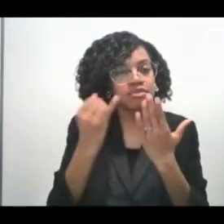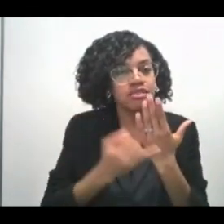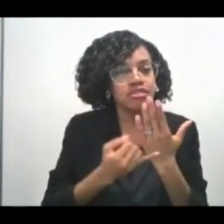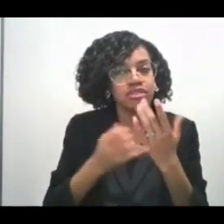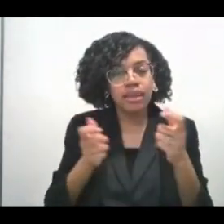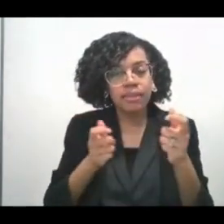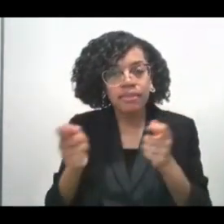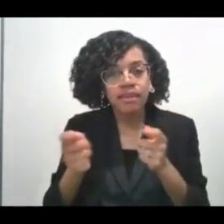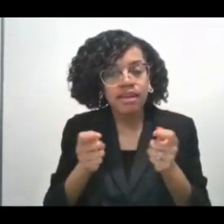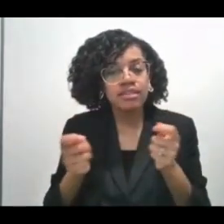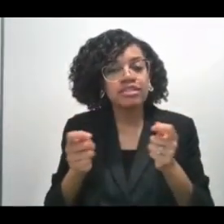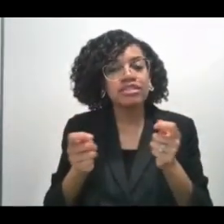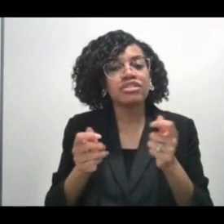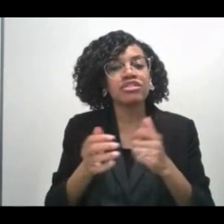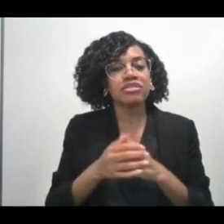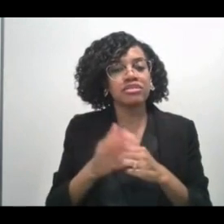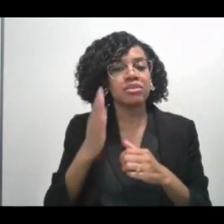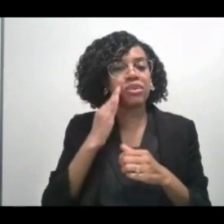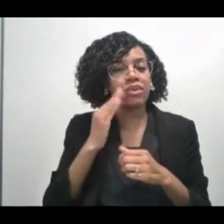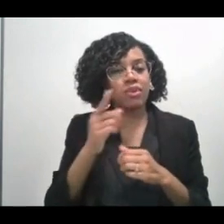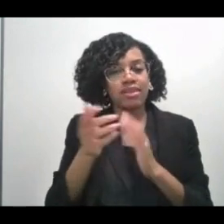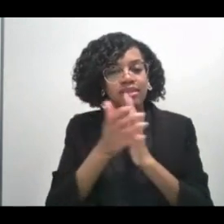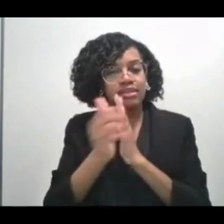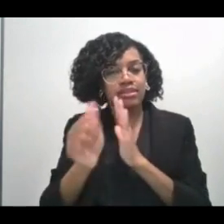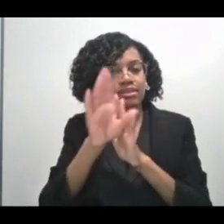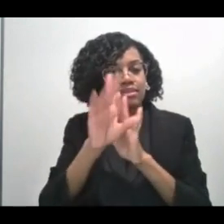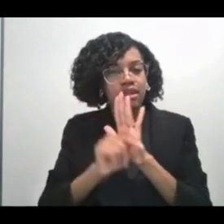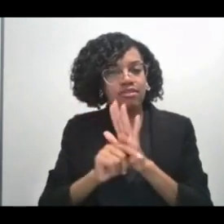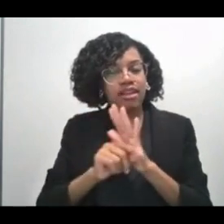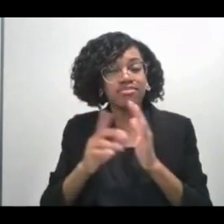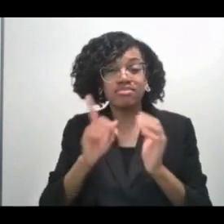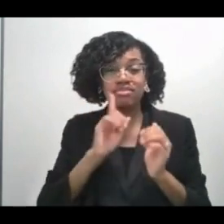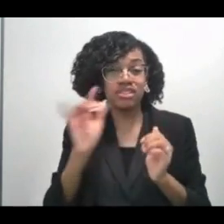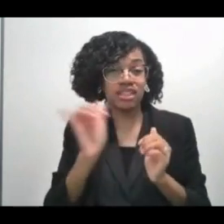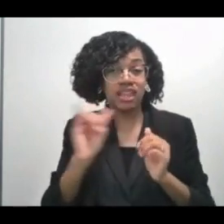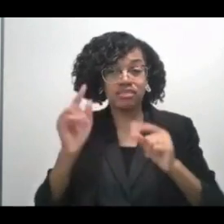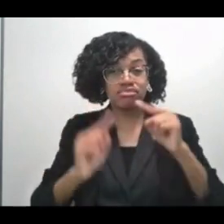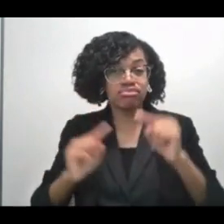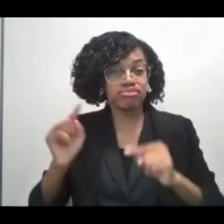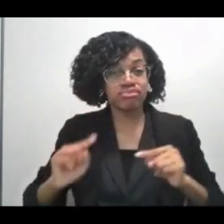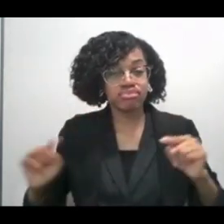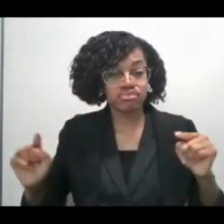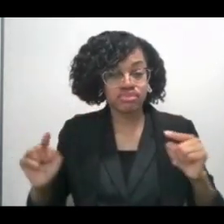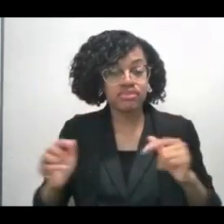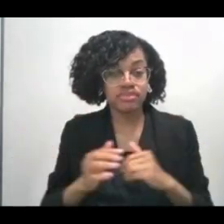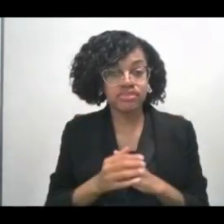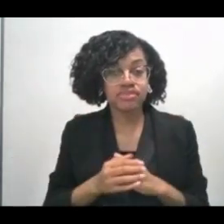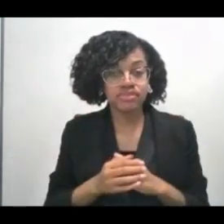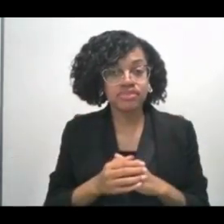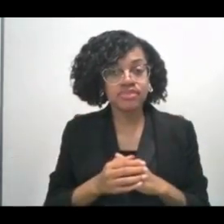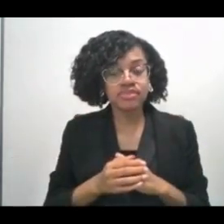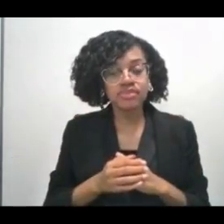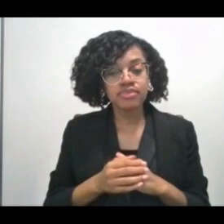skills that are needed in different aspects and stages of